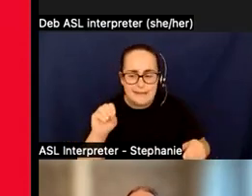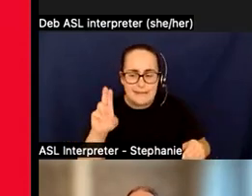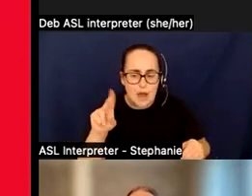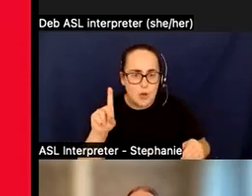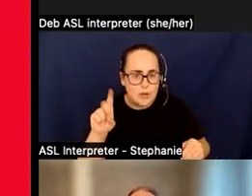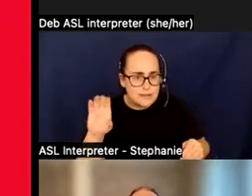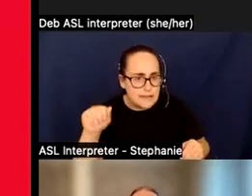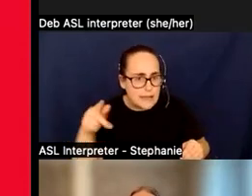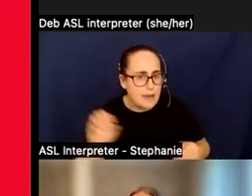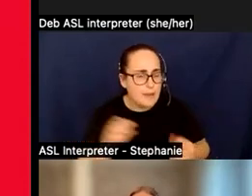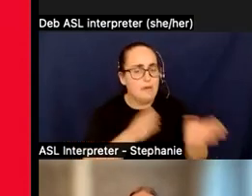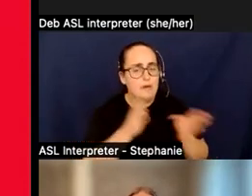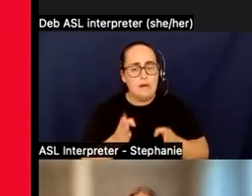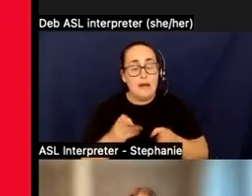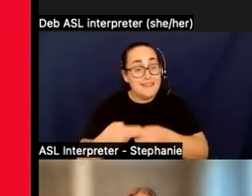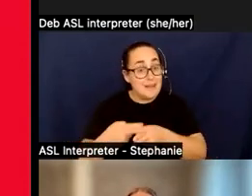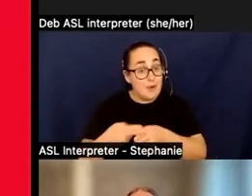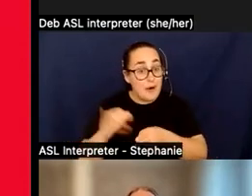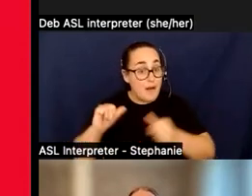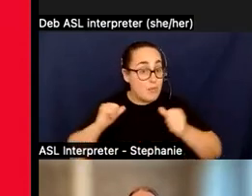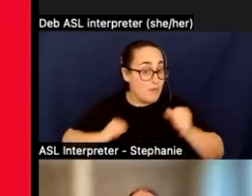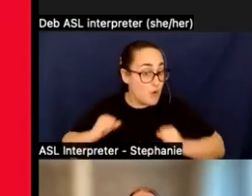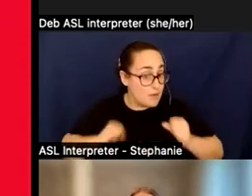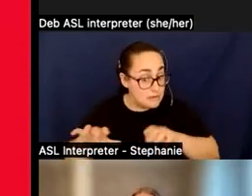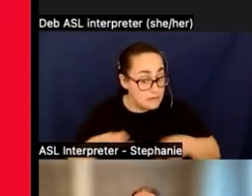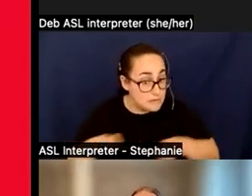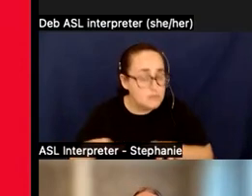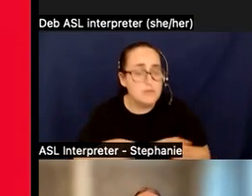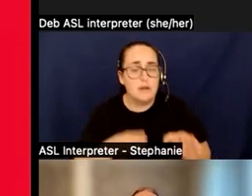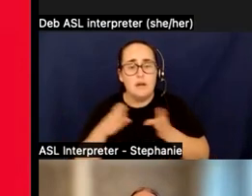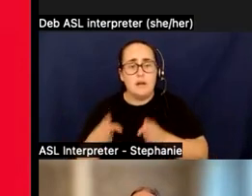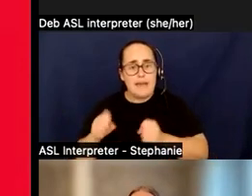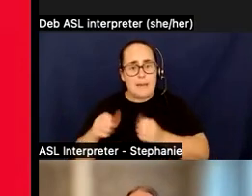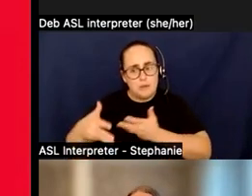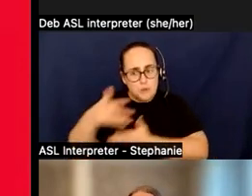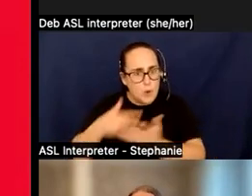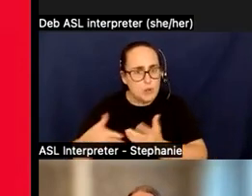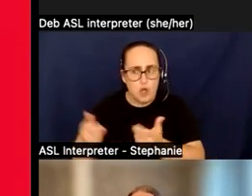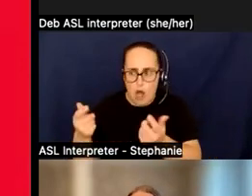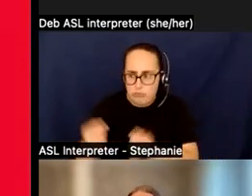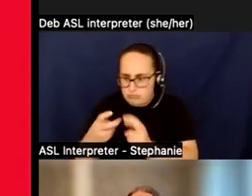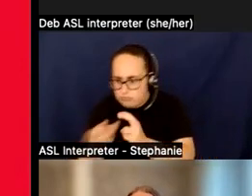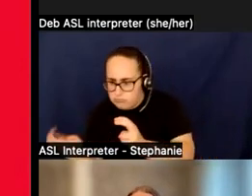something designed just to bring people together and kind of share ideas and culture and thoughts.